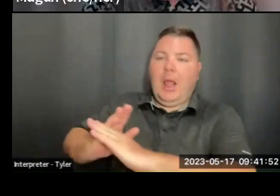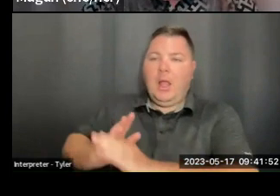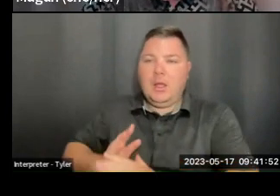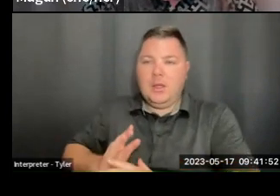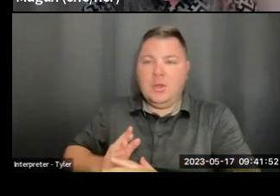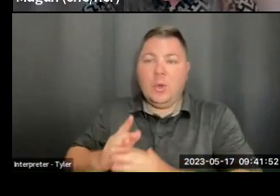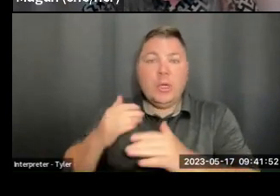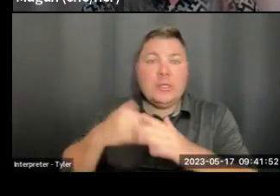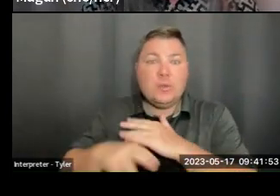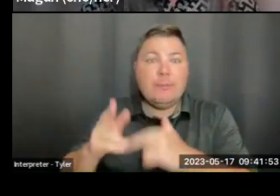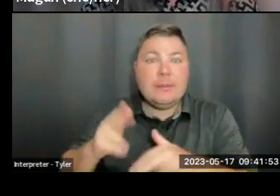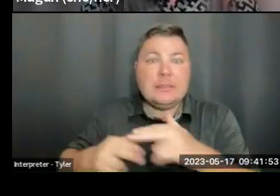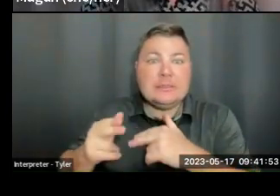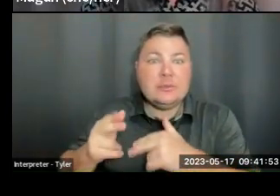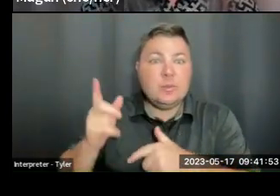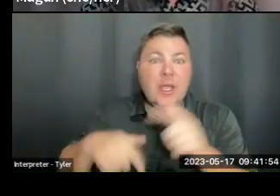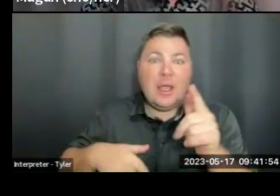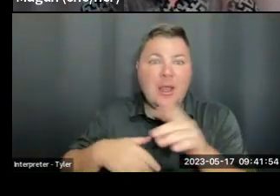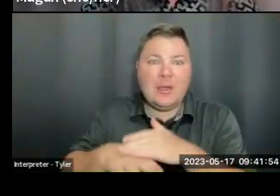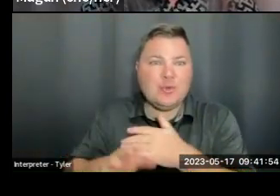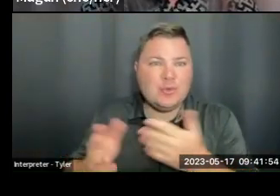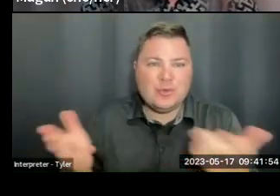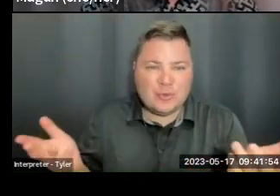them. We have had problems sometimes getting into buildings.